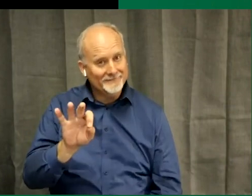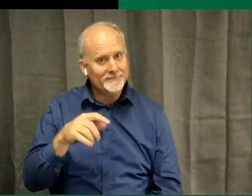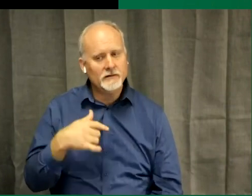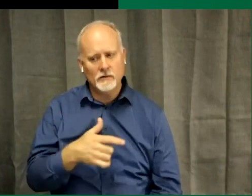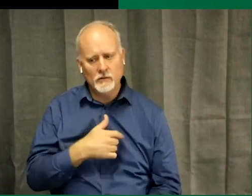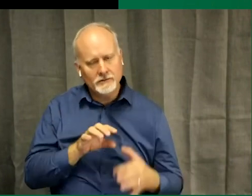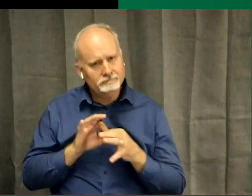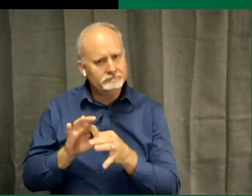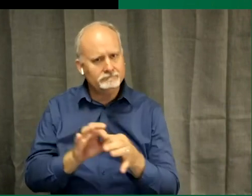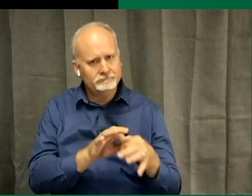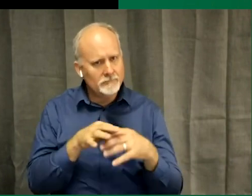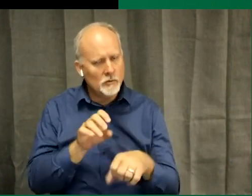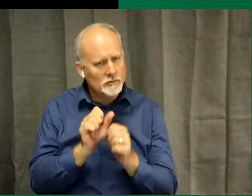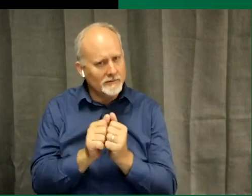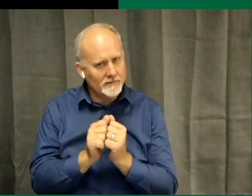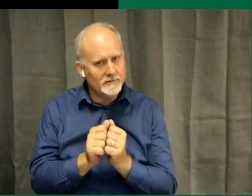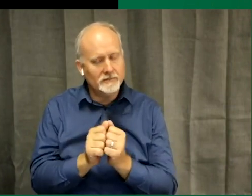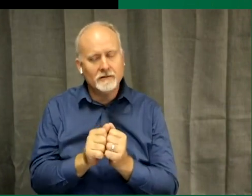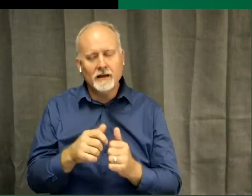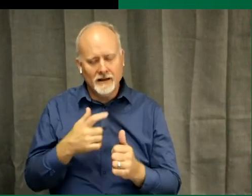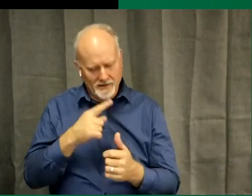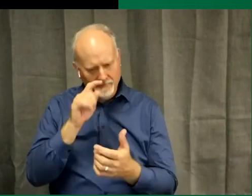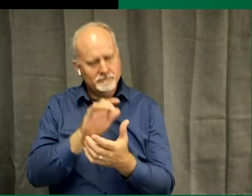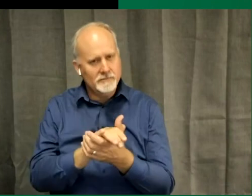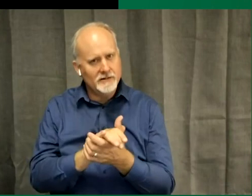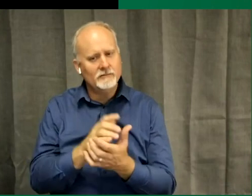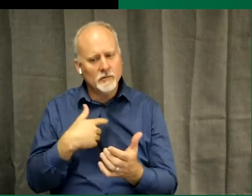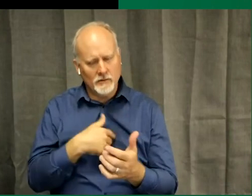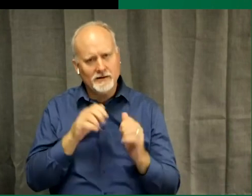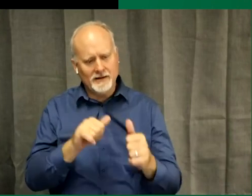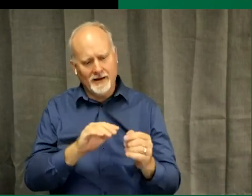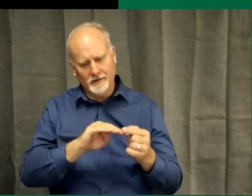this term i have the utmost faith in our ability to curb the effects of this pandemic at a local